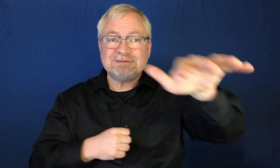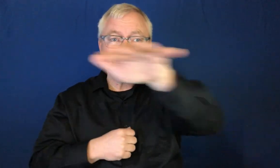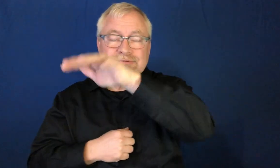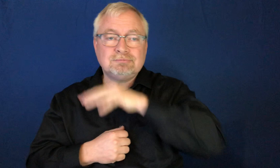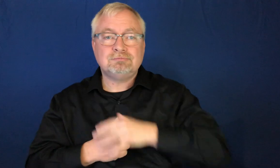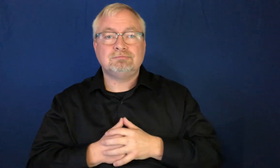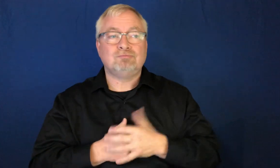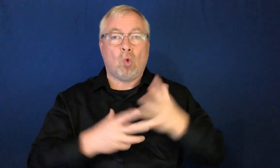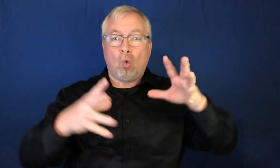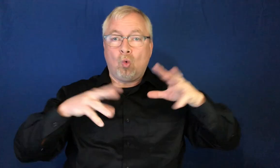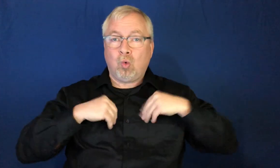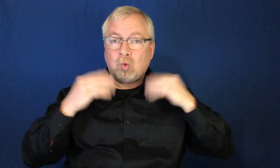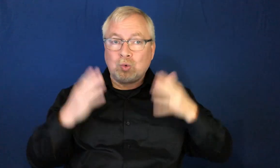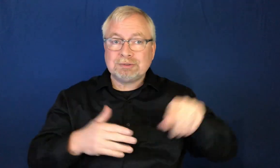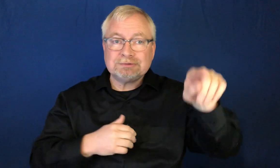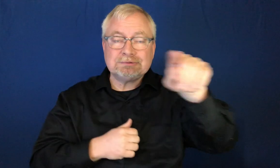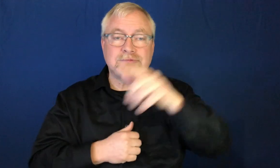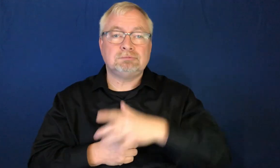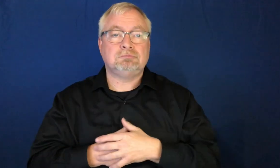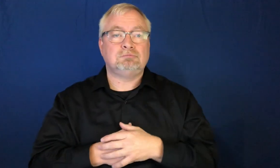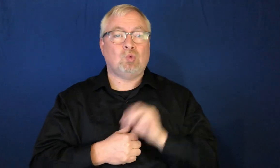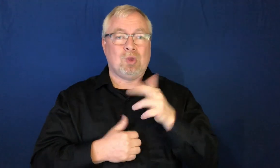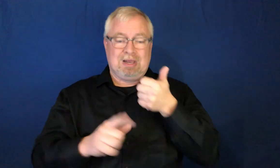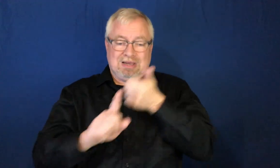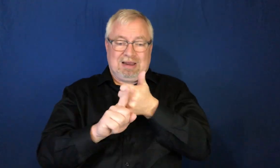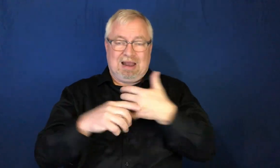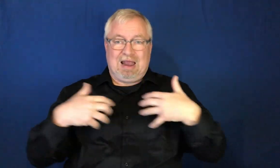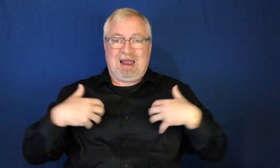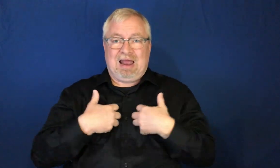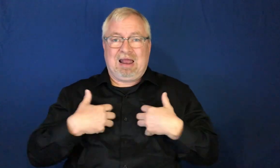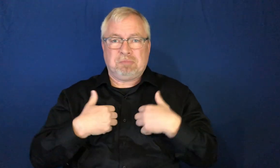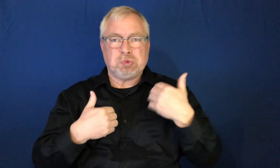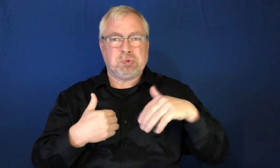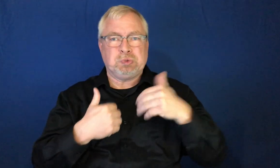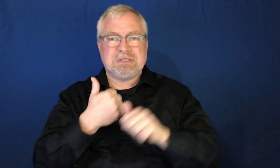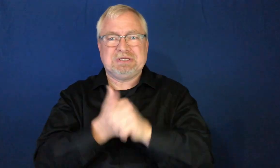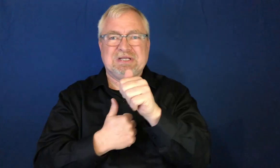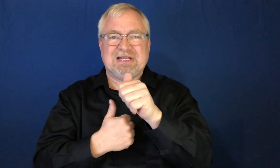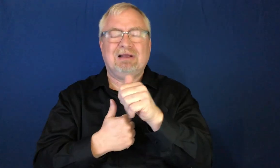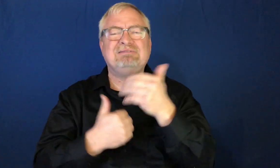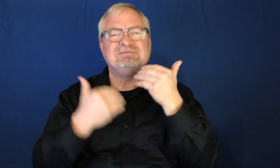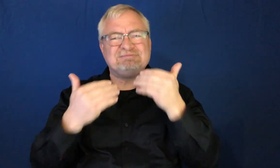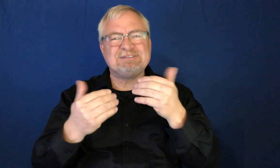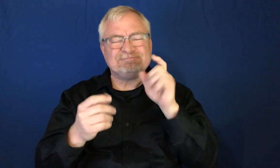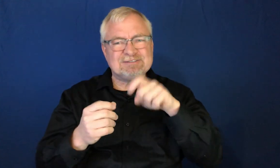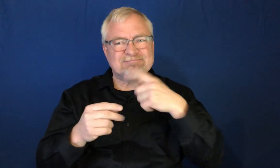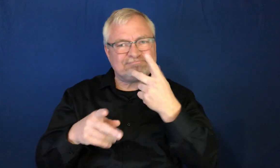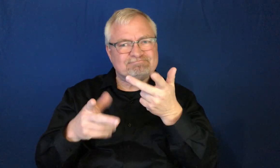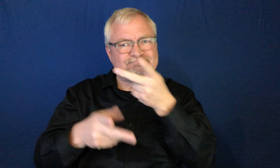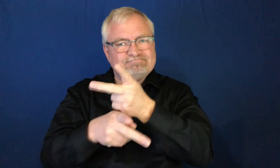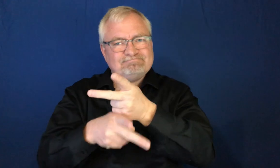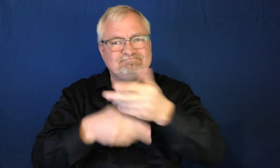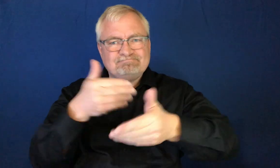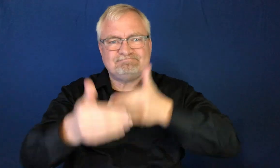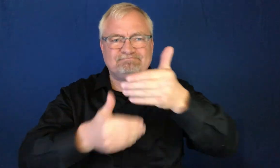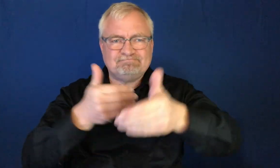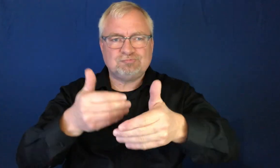the owner, or the animal may also be considered.